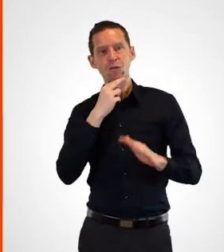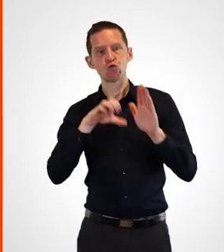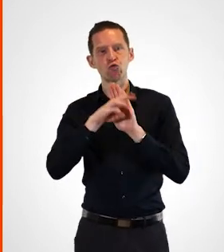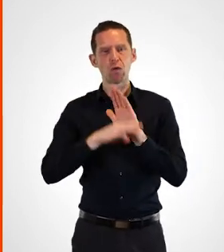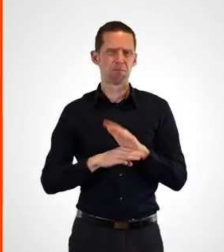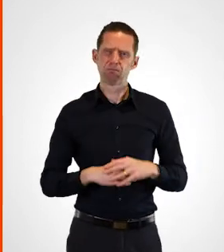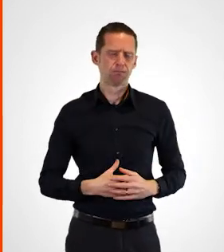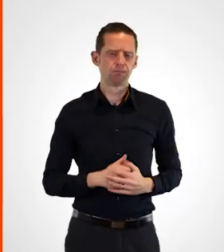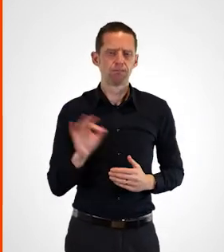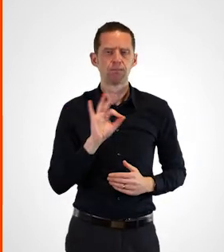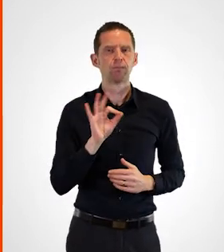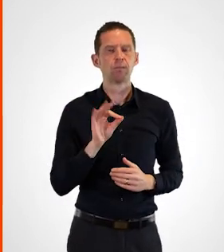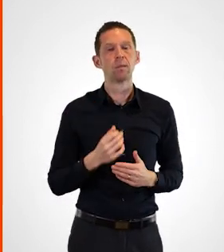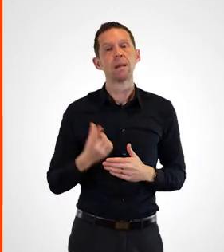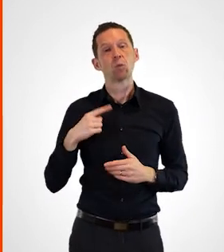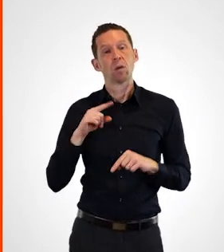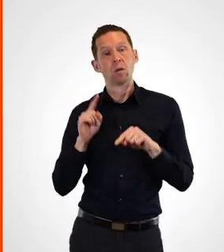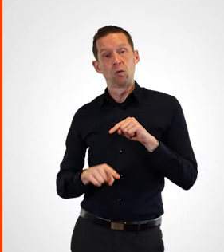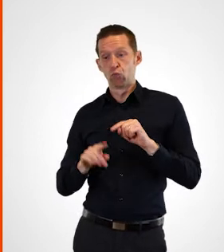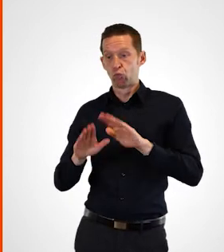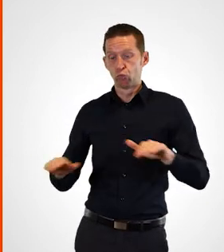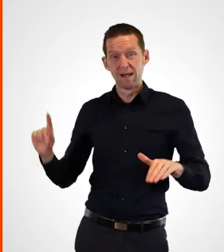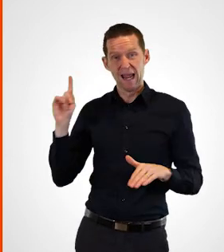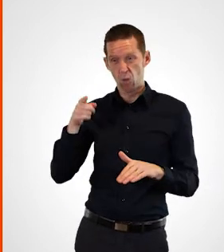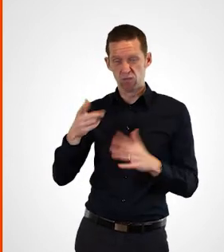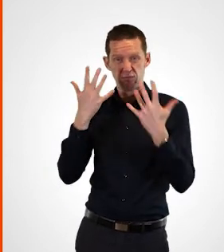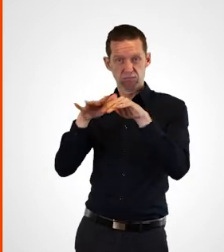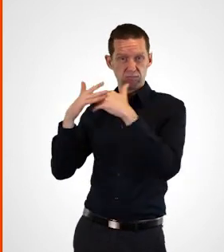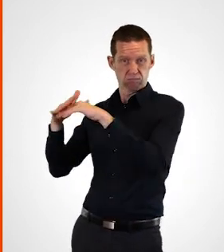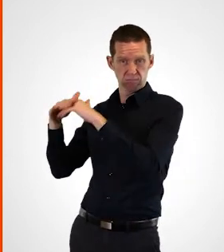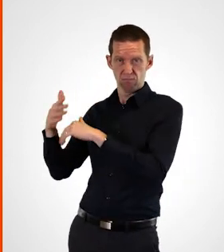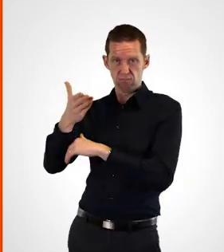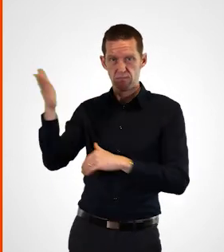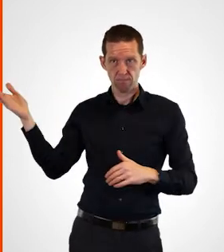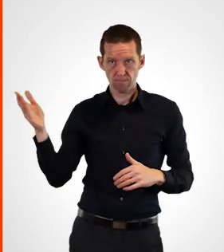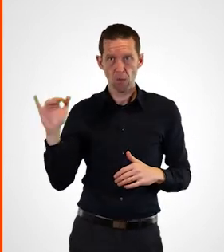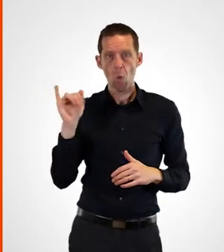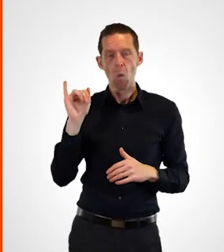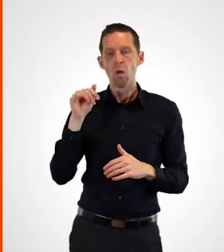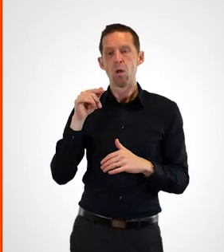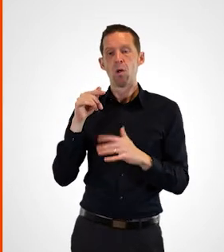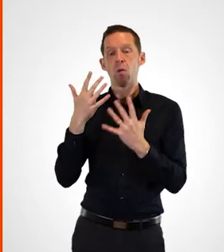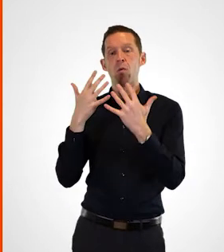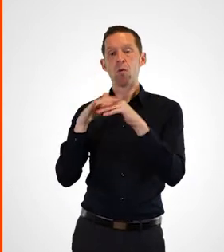for a couple of reasons, one being that the majority of kids now are in included settings or in the mainstream or with an expectation